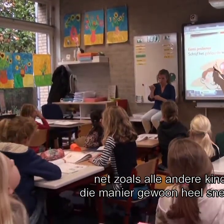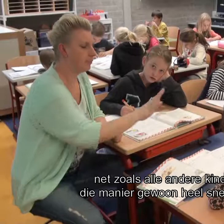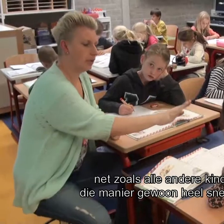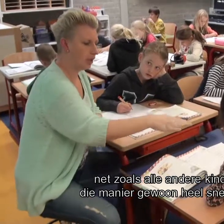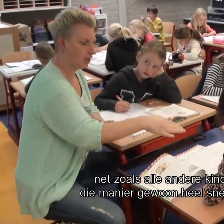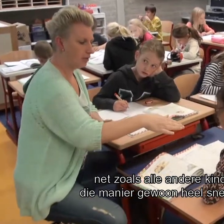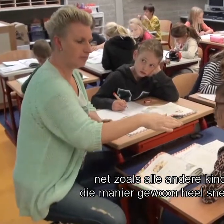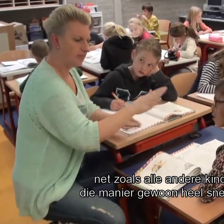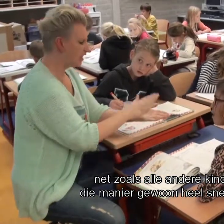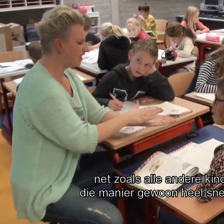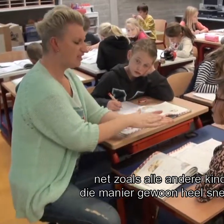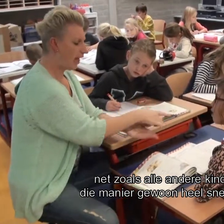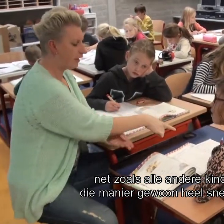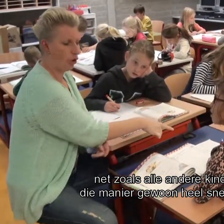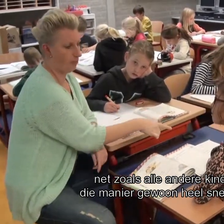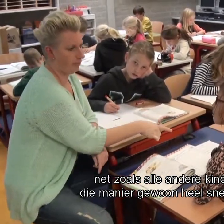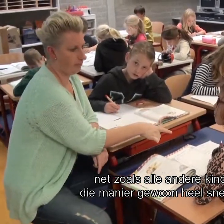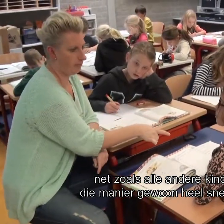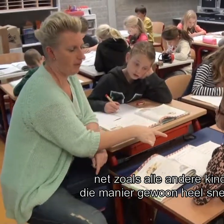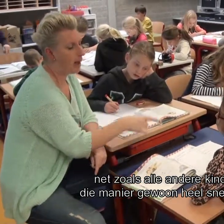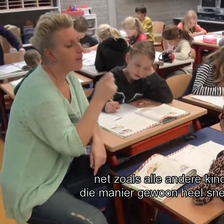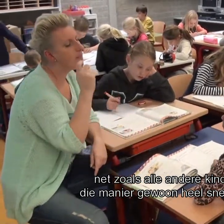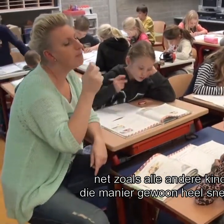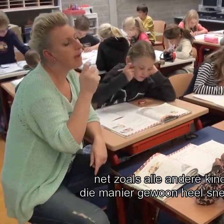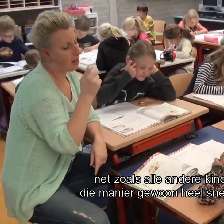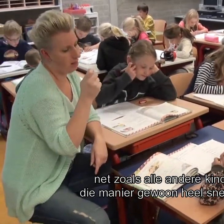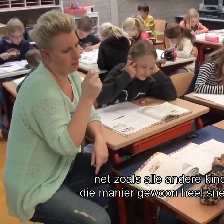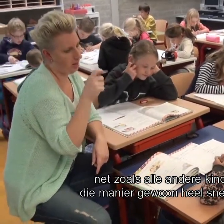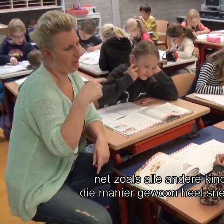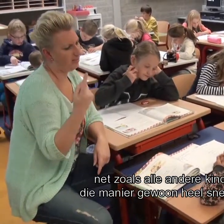just like all other children, but in this way they are introduced very quickly...